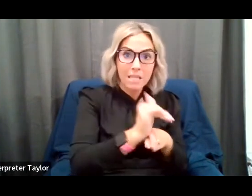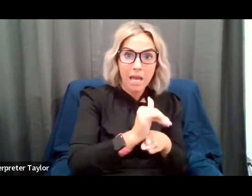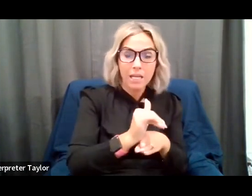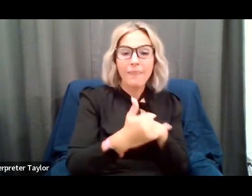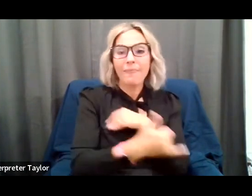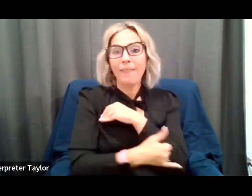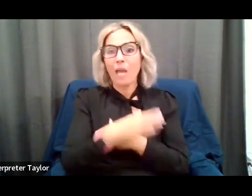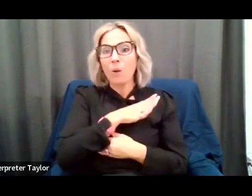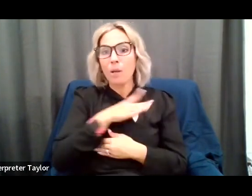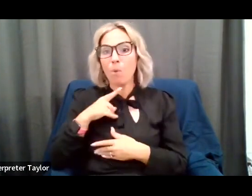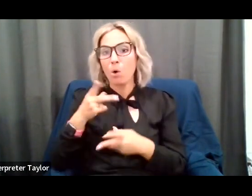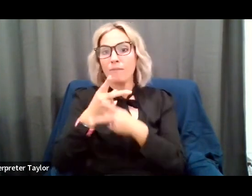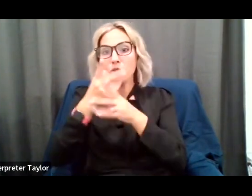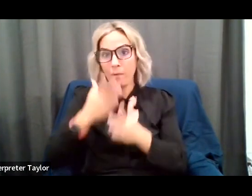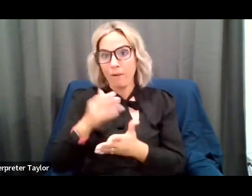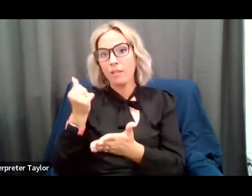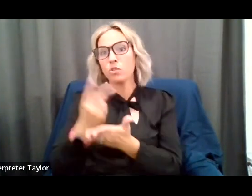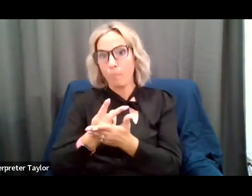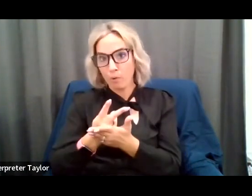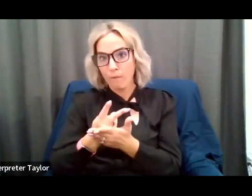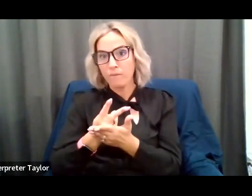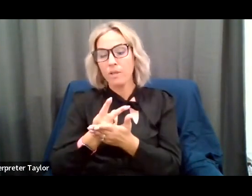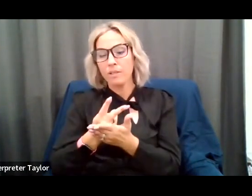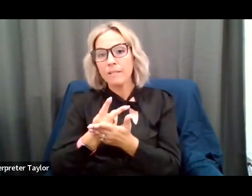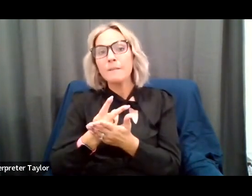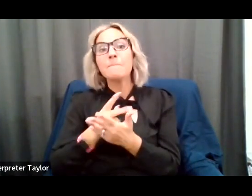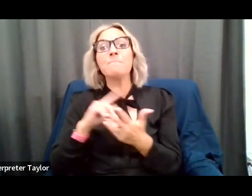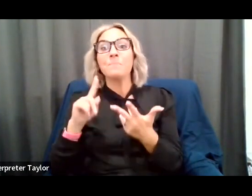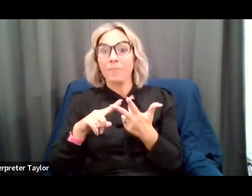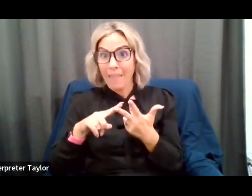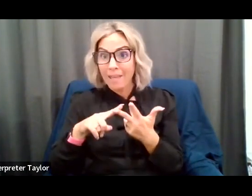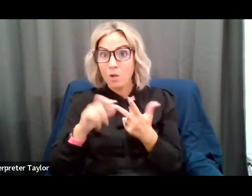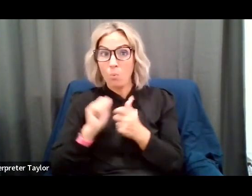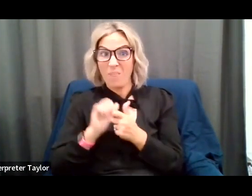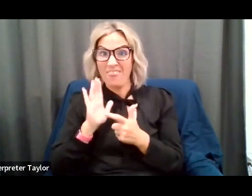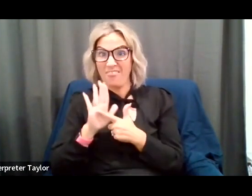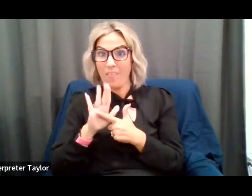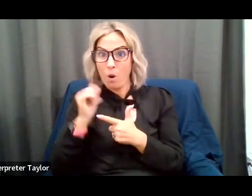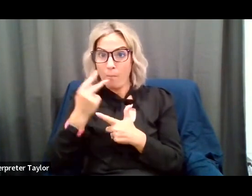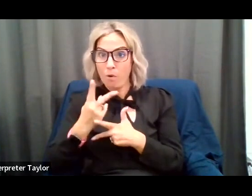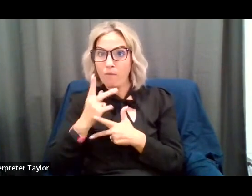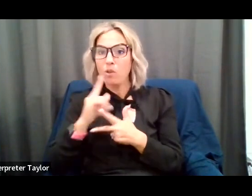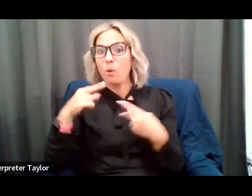Supervisors has to approve this financing. Then with their approval, we then go into the marketplace.